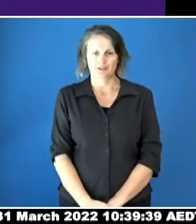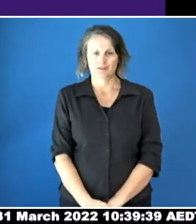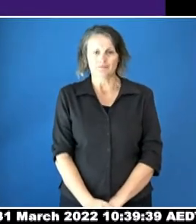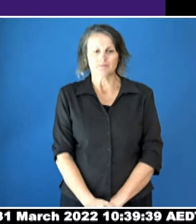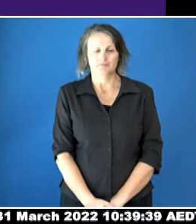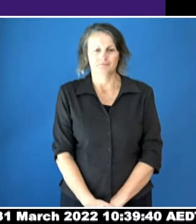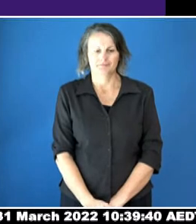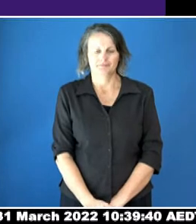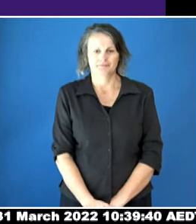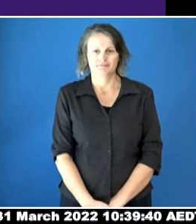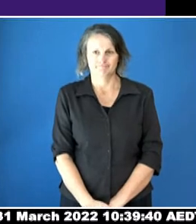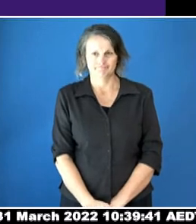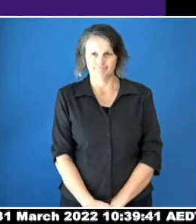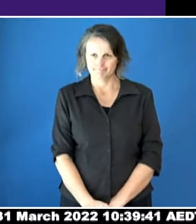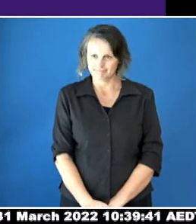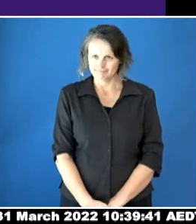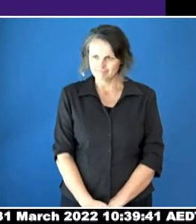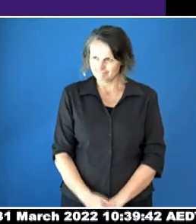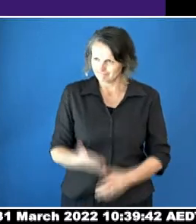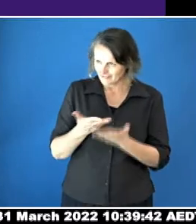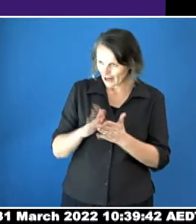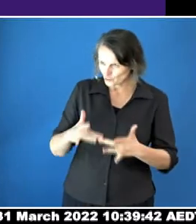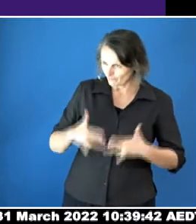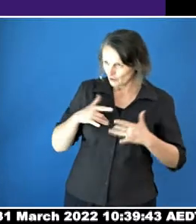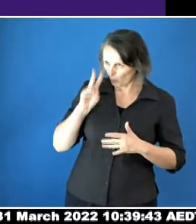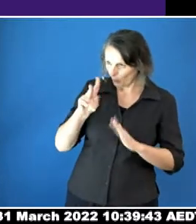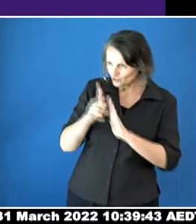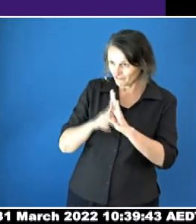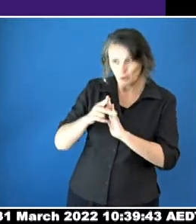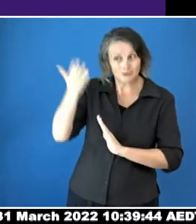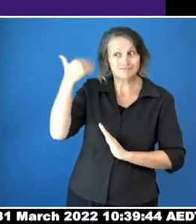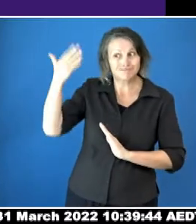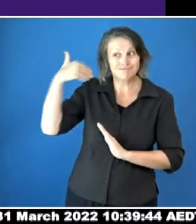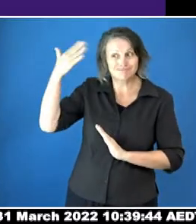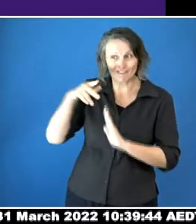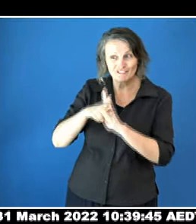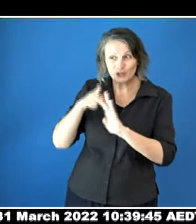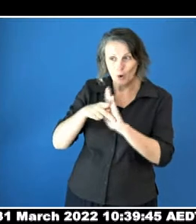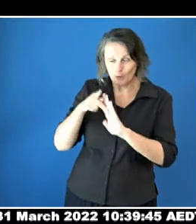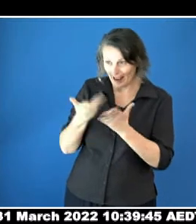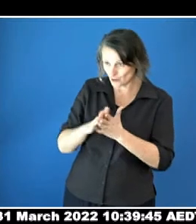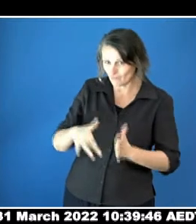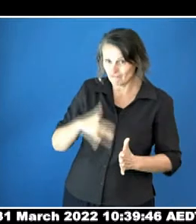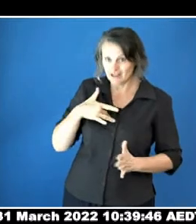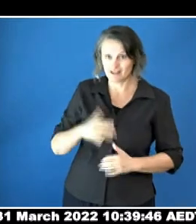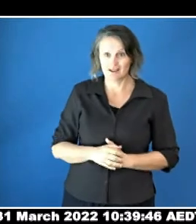How do you feel watching that again? That's a while since we talked to each other, isn't it? Yeah, it's quite a while.